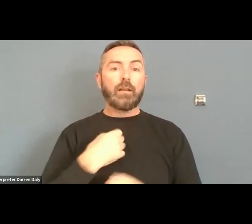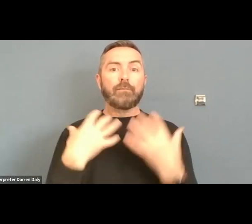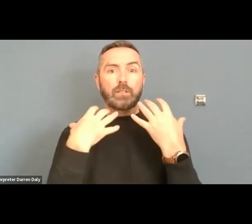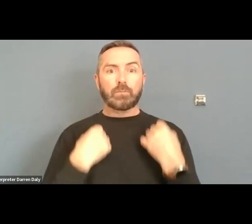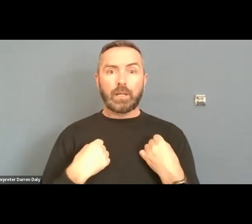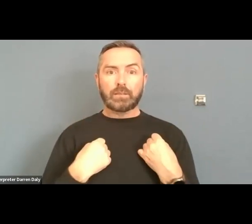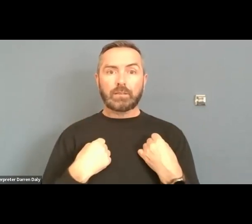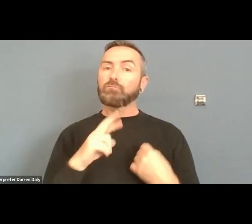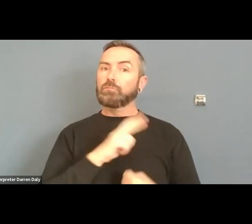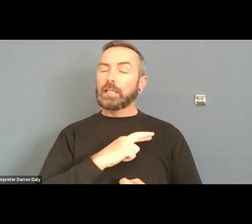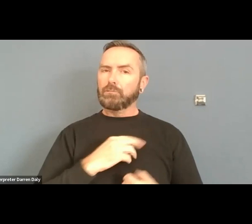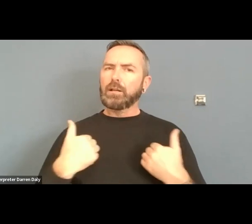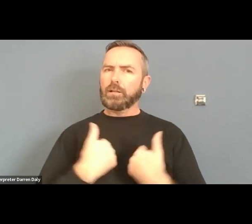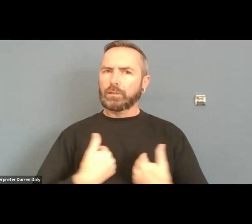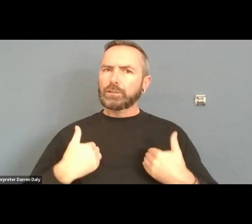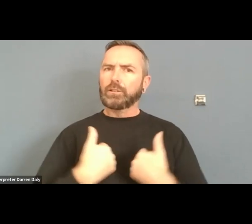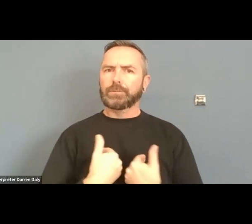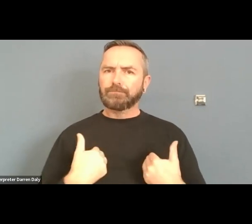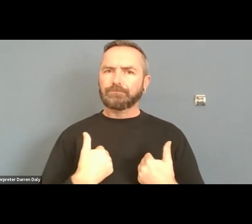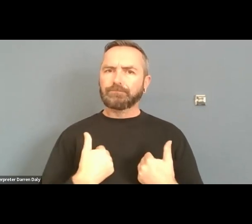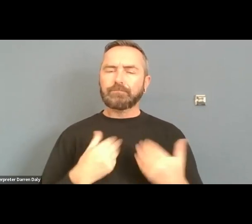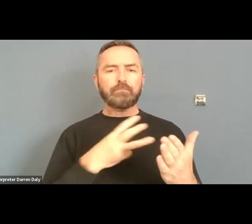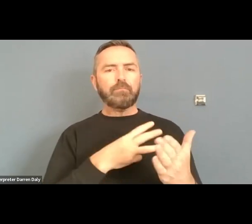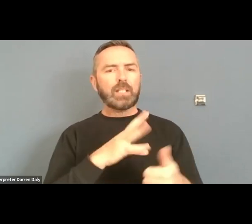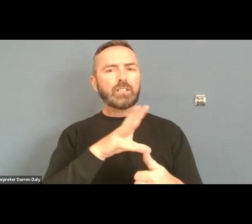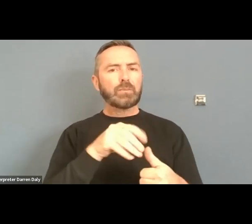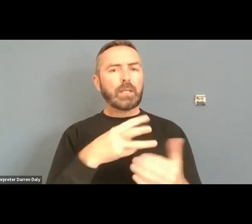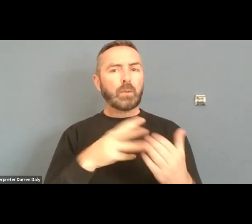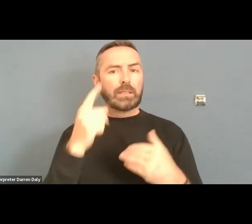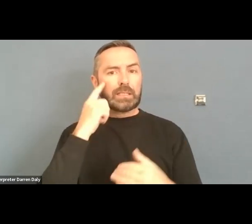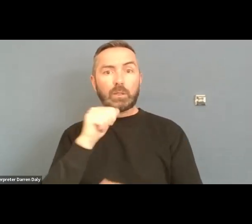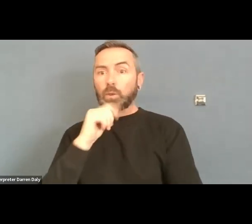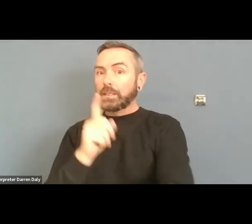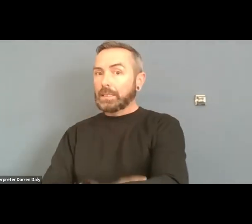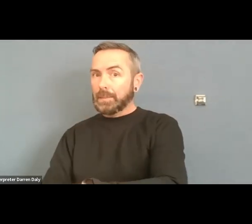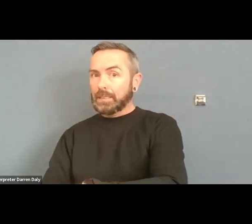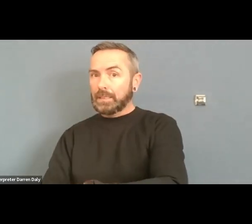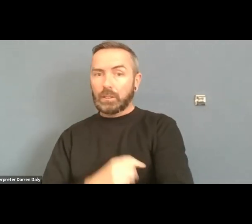of concern, especially when you look at the no disability group to either of those